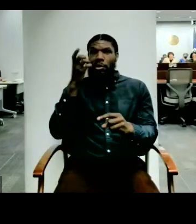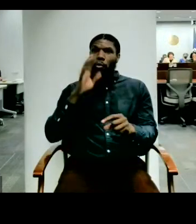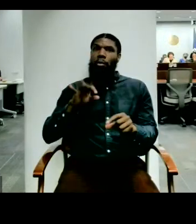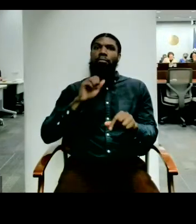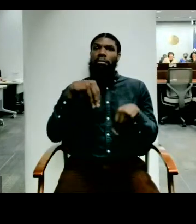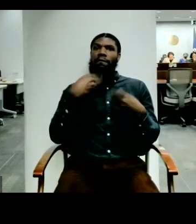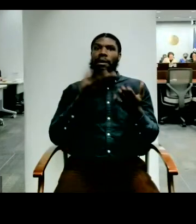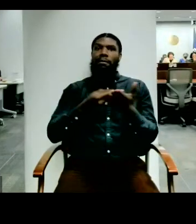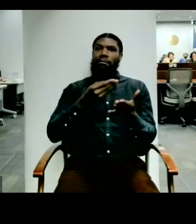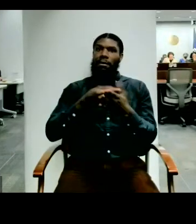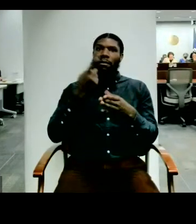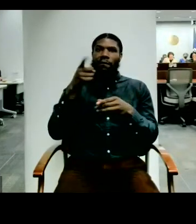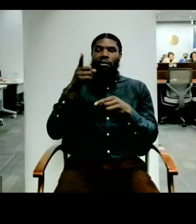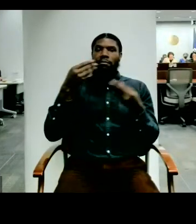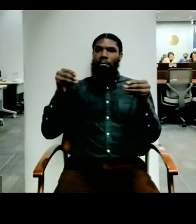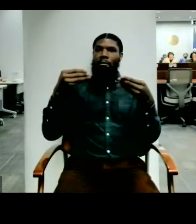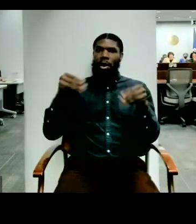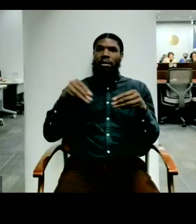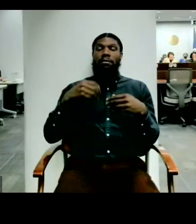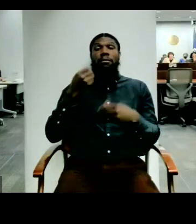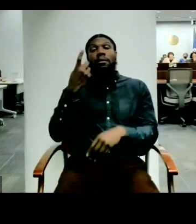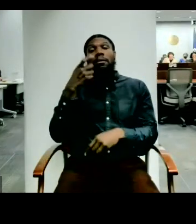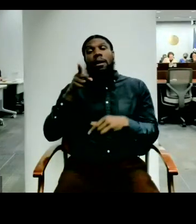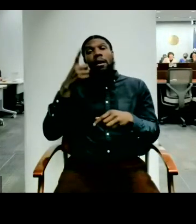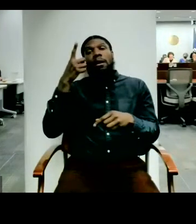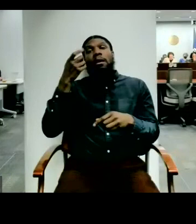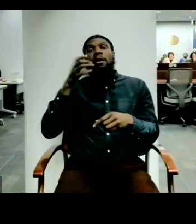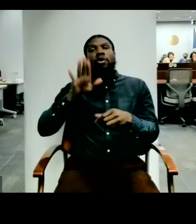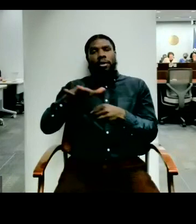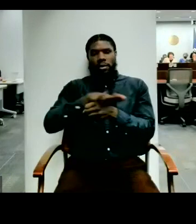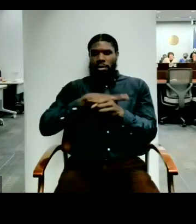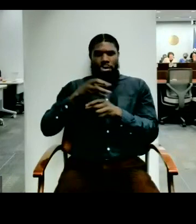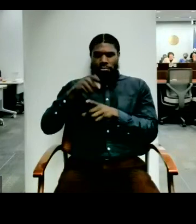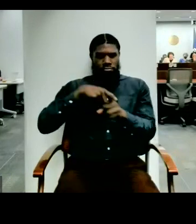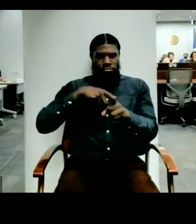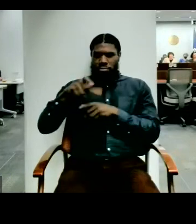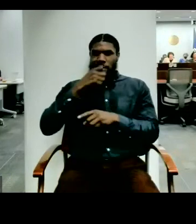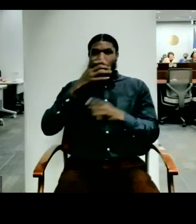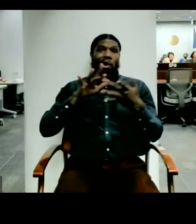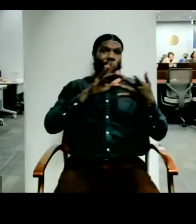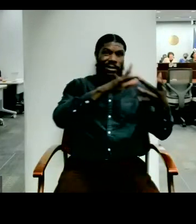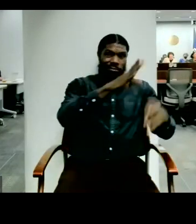So I think, I think even though your jurisdiction doesn't directly reach, in addition to outreach